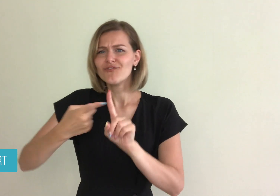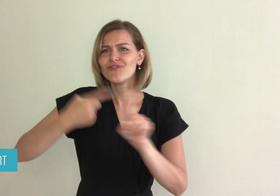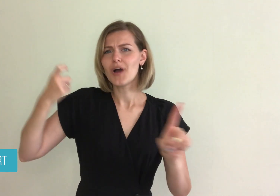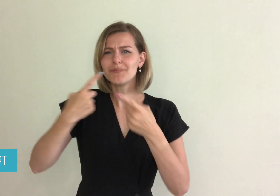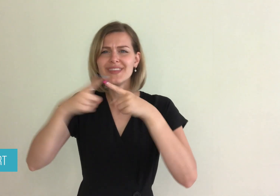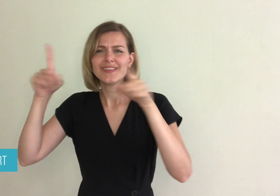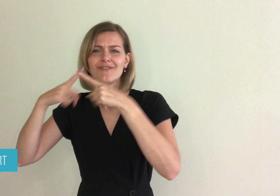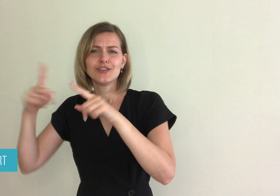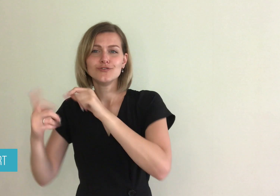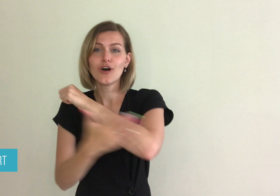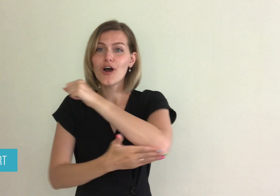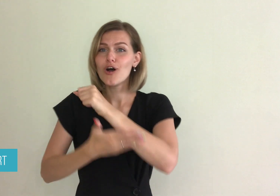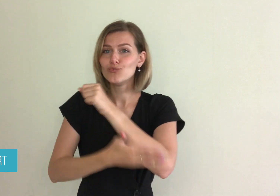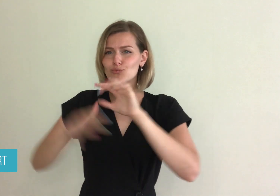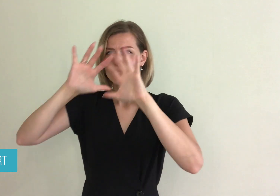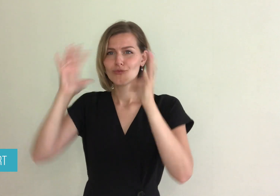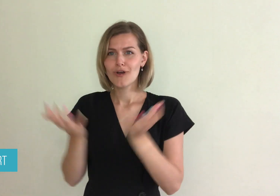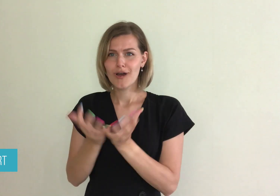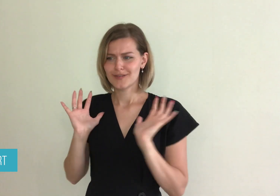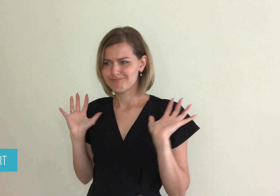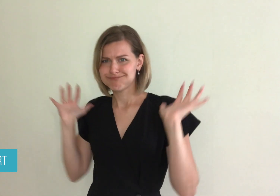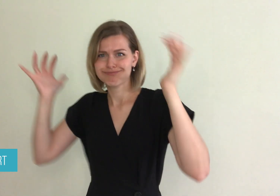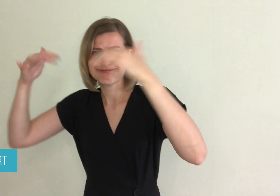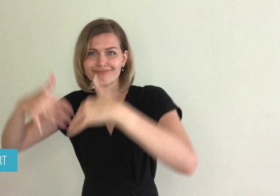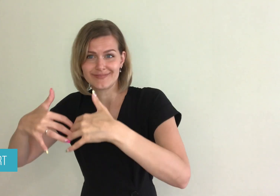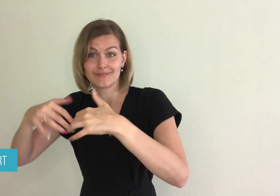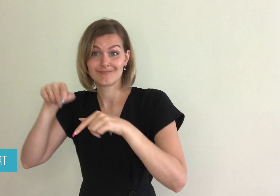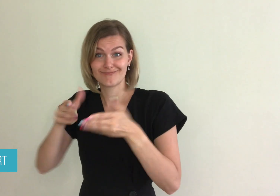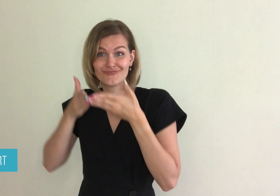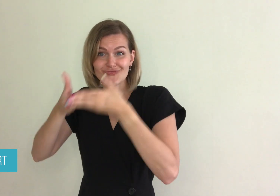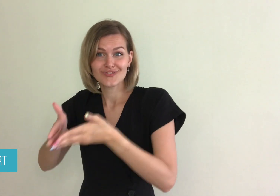around the world that come together on the yacht.